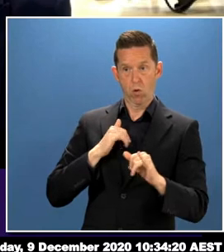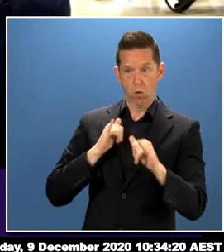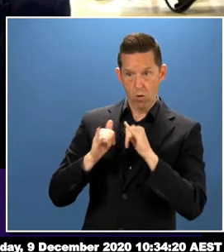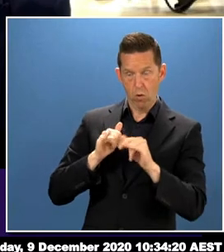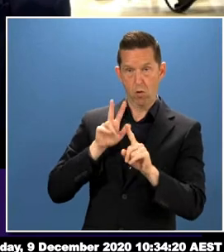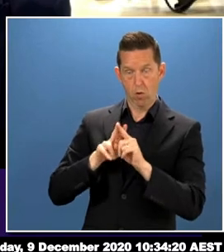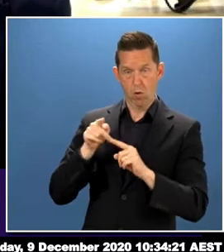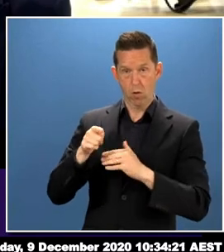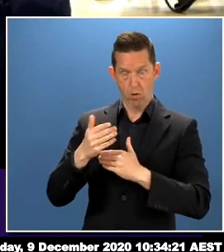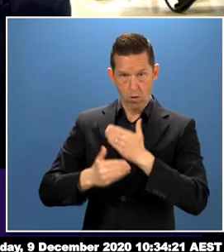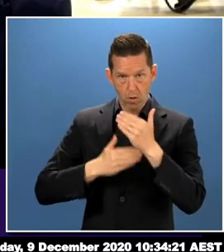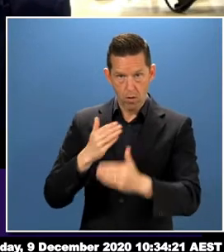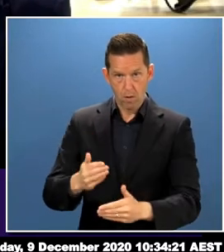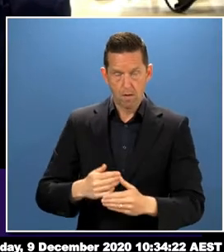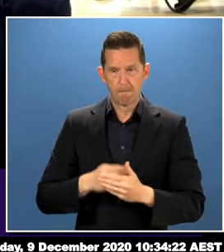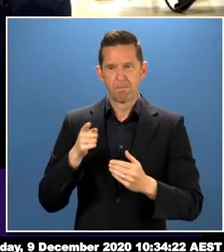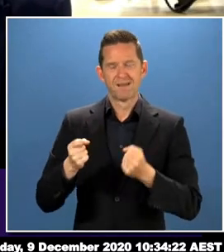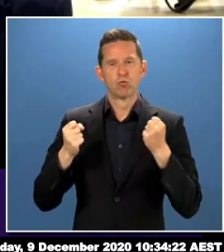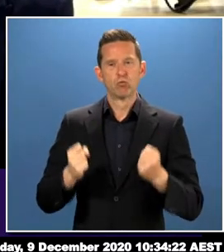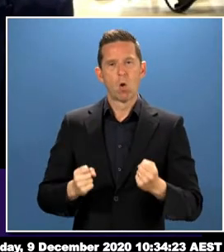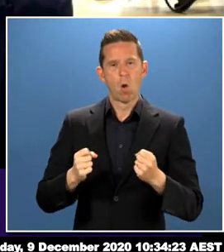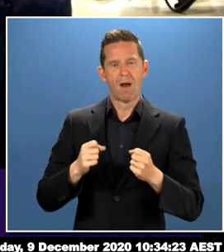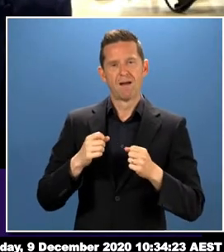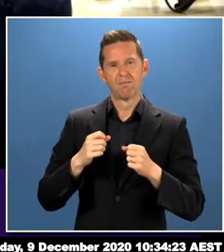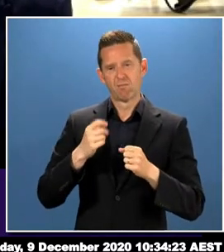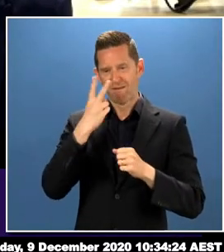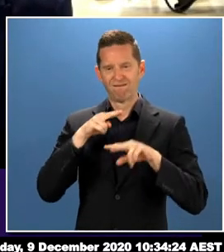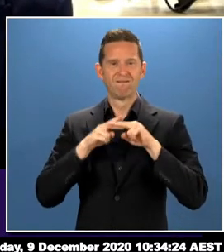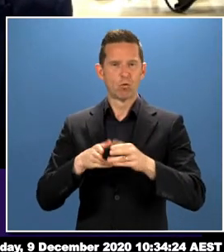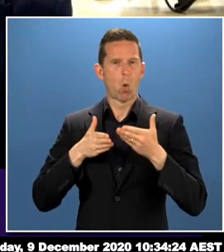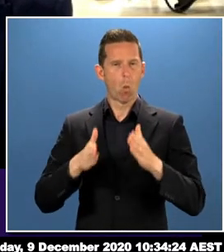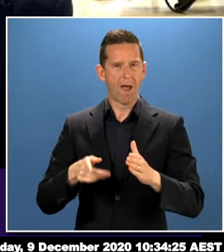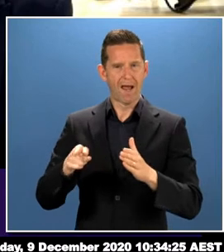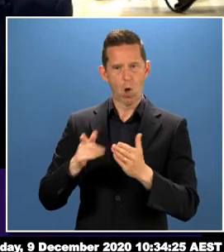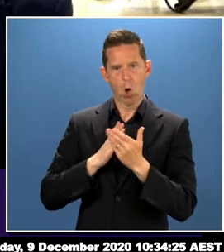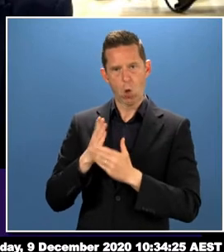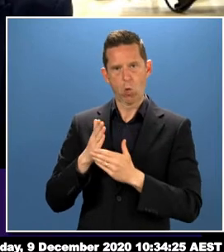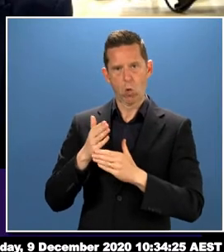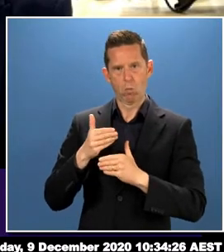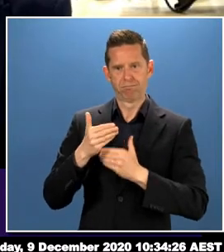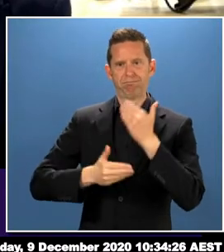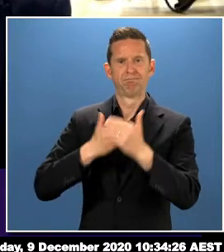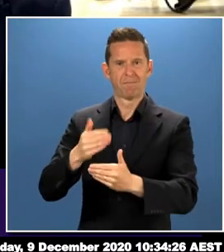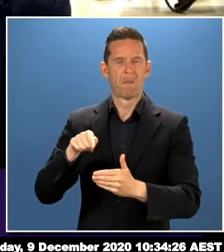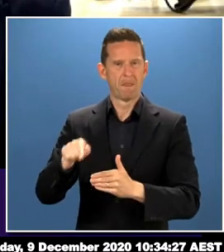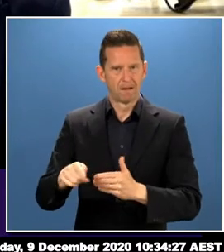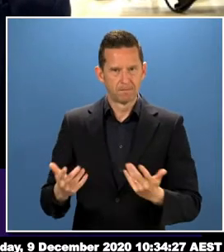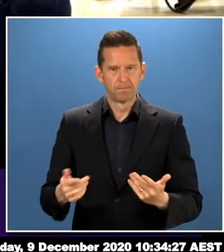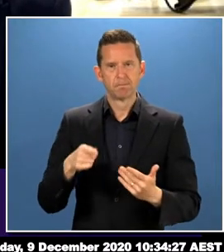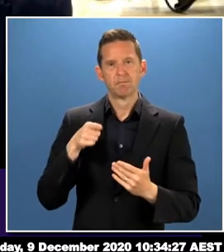very traditional and fixed and not flexible enough to facilitate